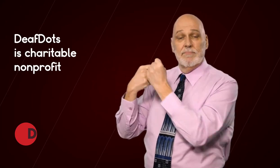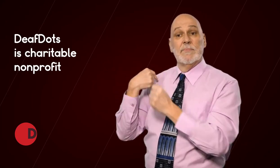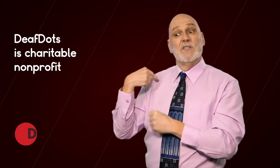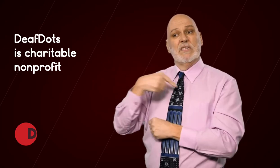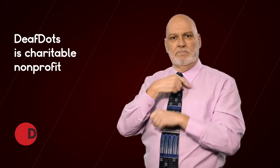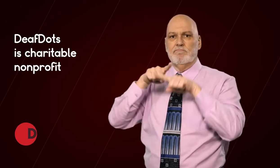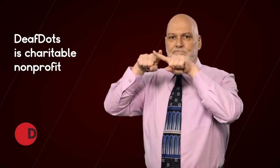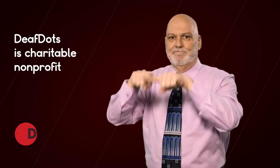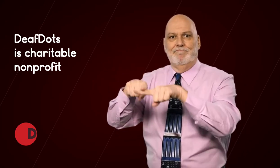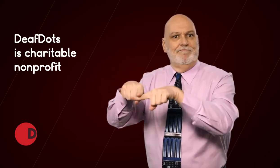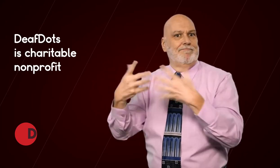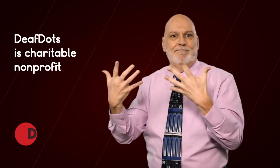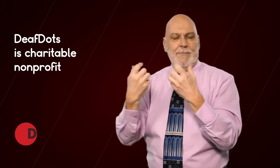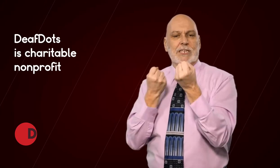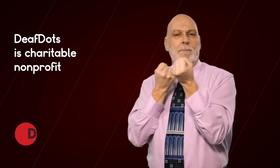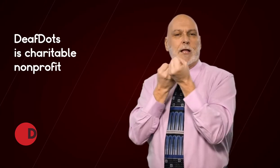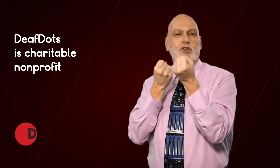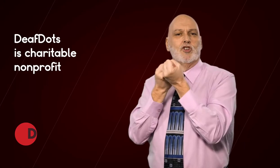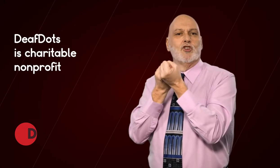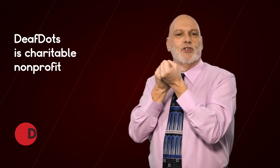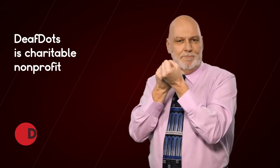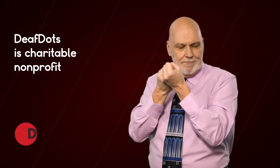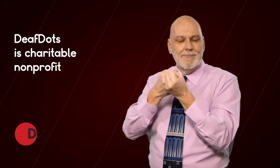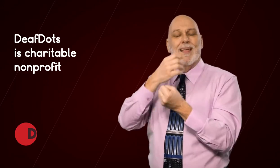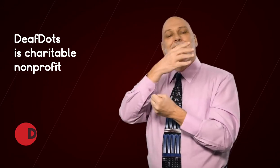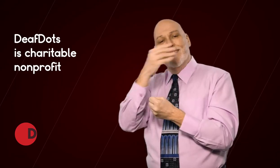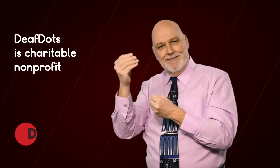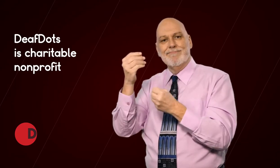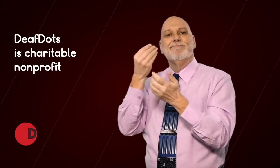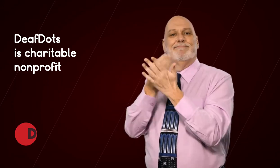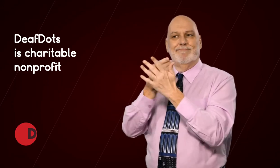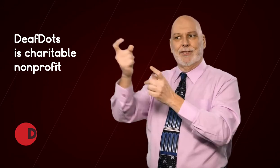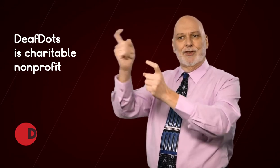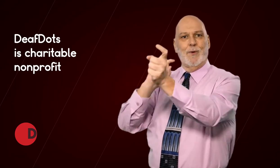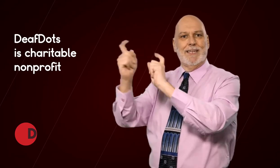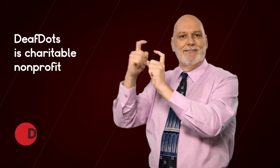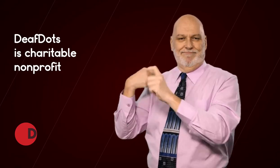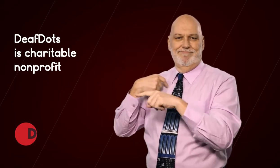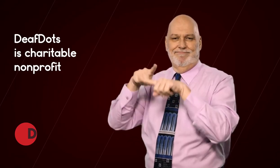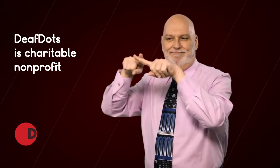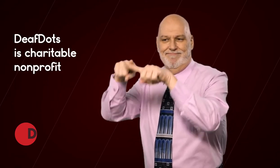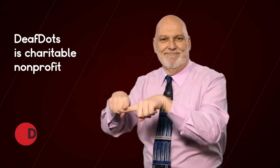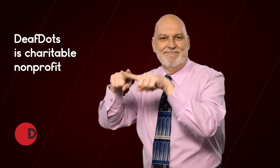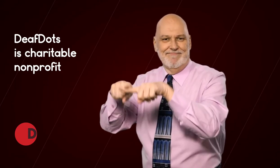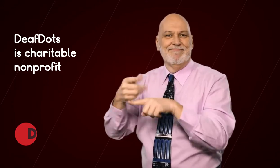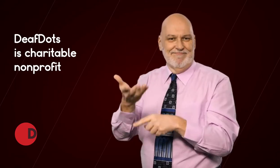We rely on sponsorships and donations.